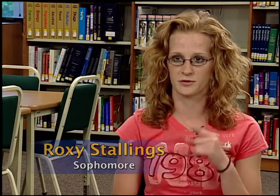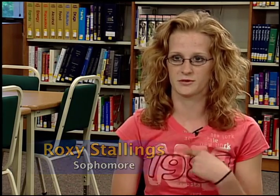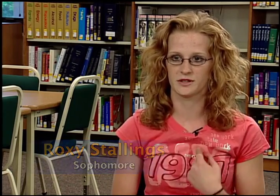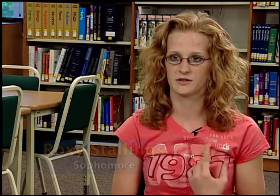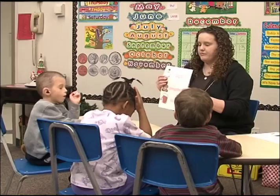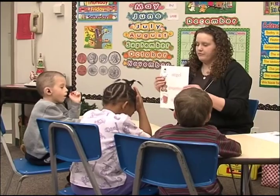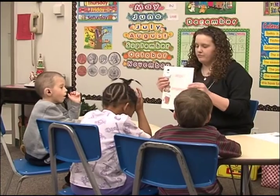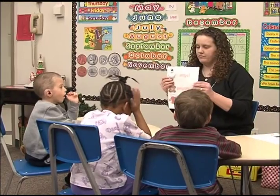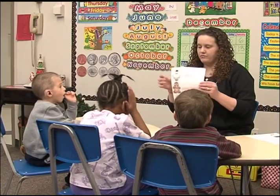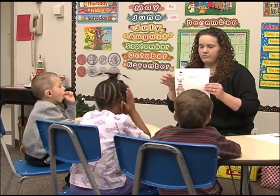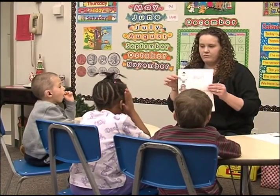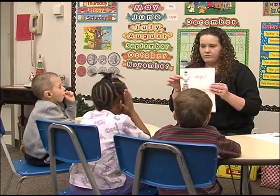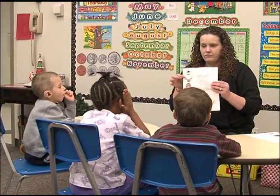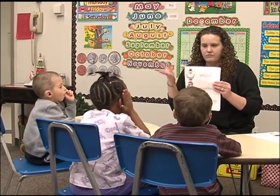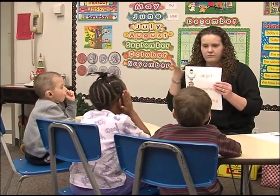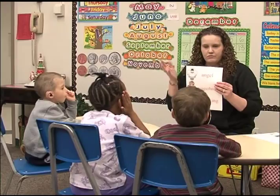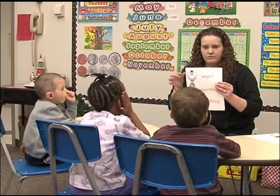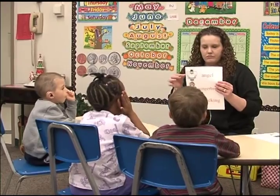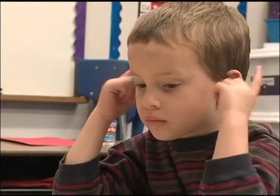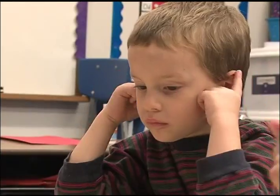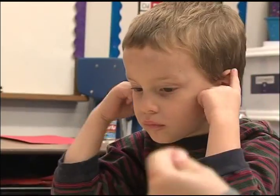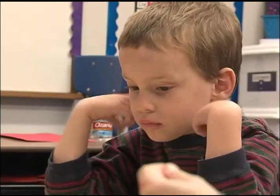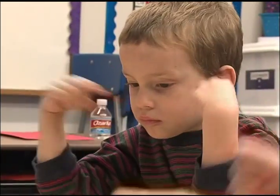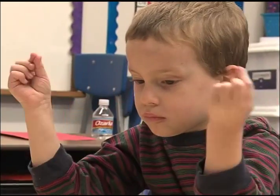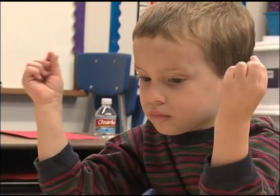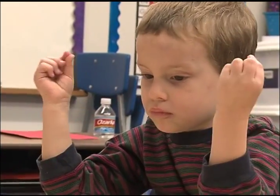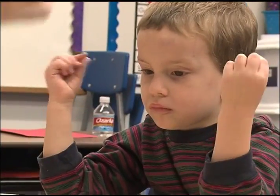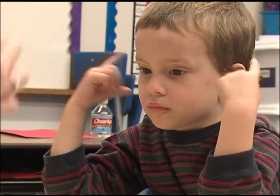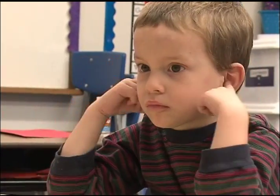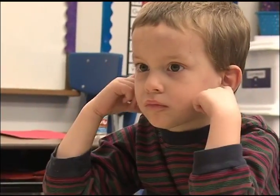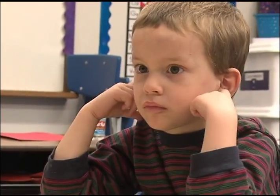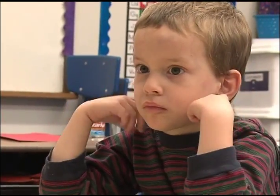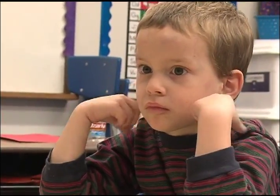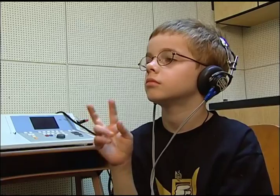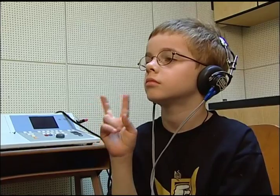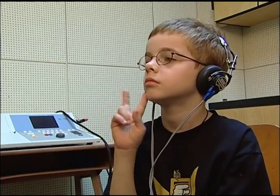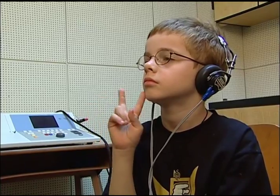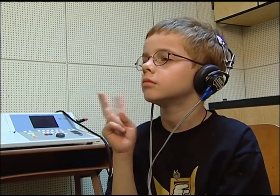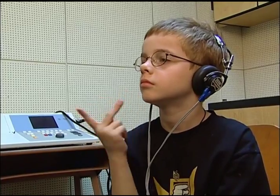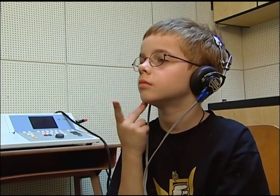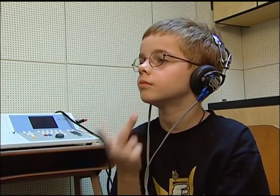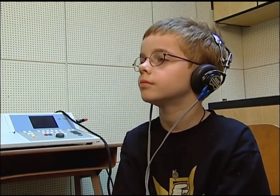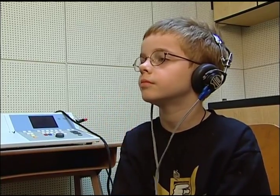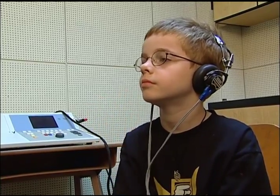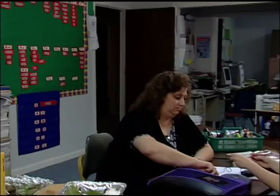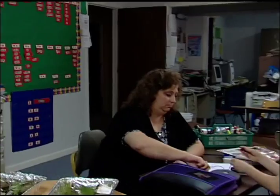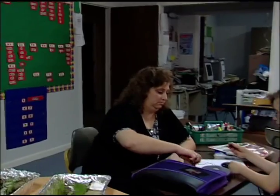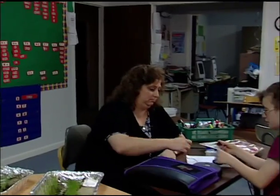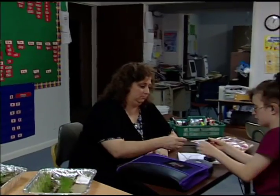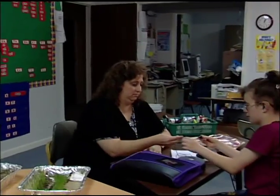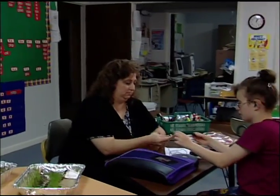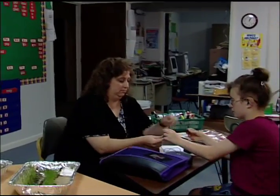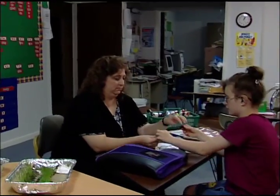(Announcer) The Oklahoma School for the Deaf offers free early intervention evaluations and equipment distribution